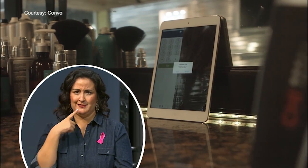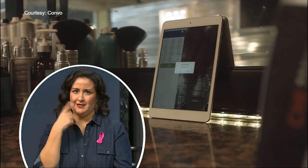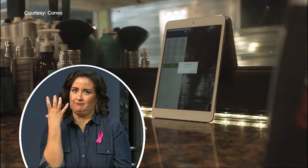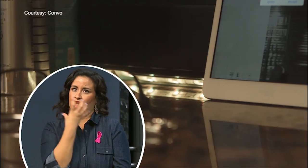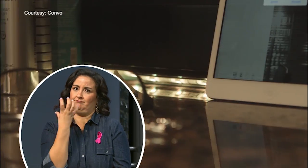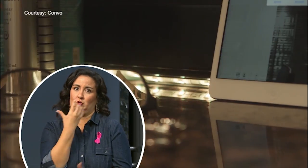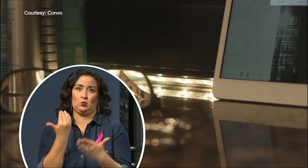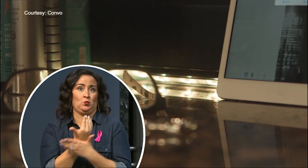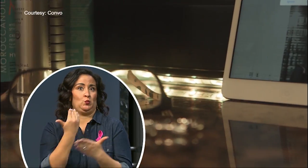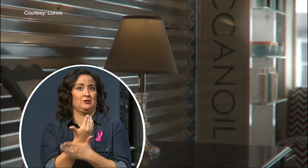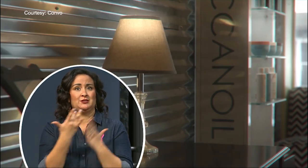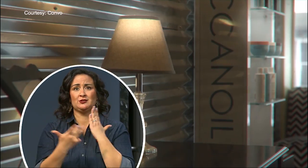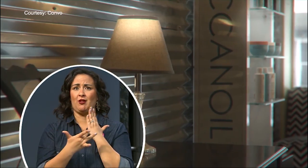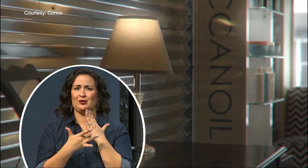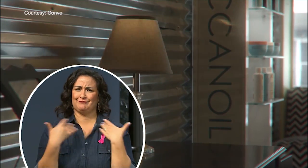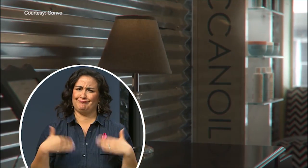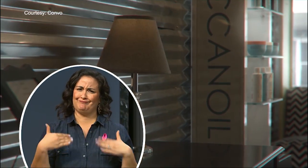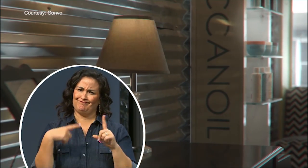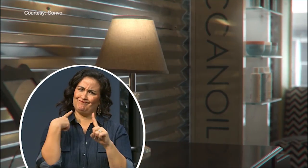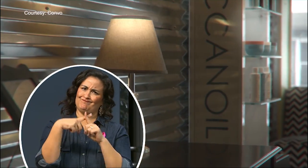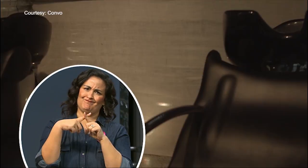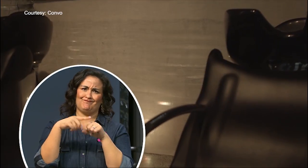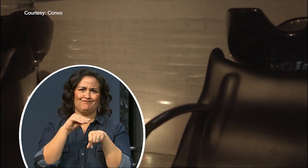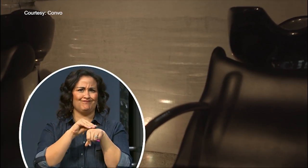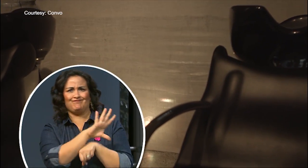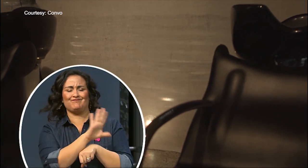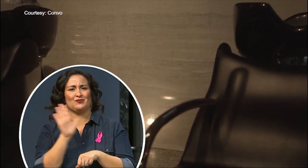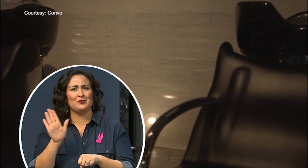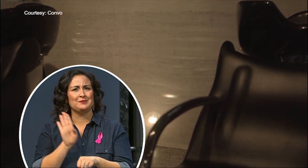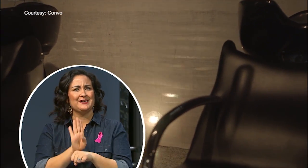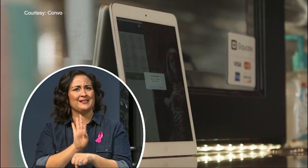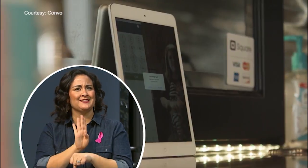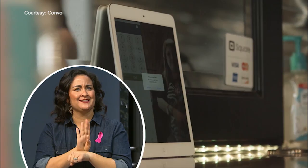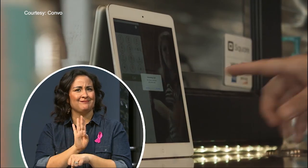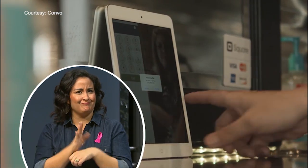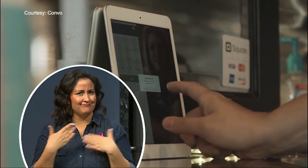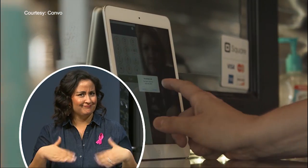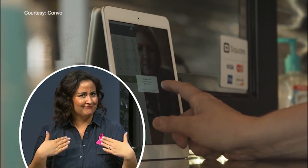Miquel says this new technology has made a world of difference in her business.